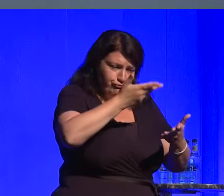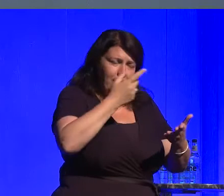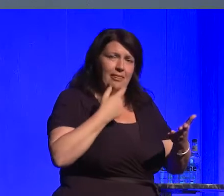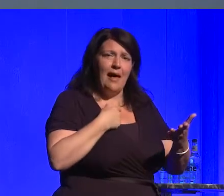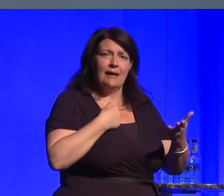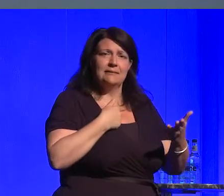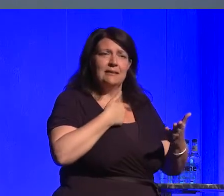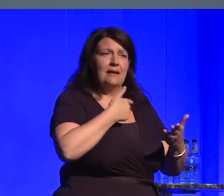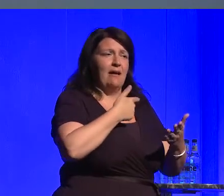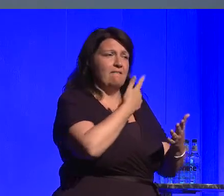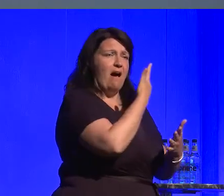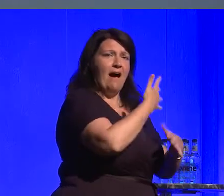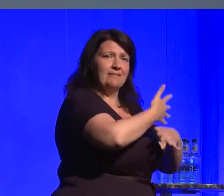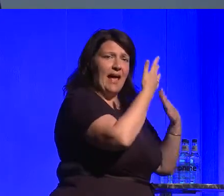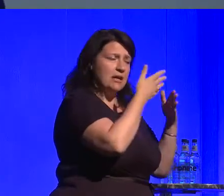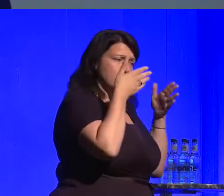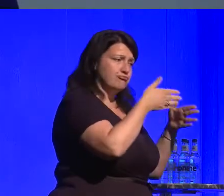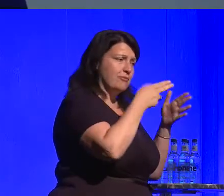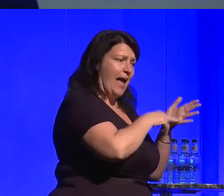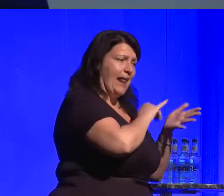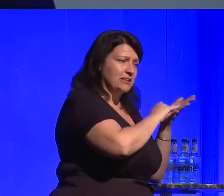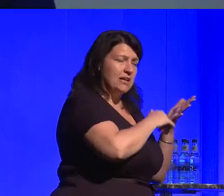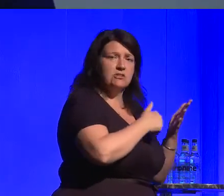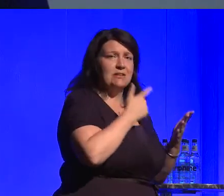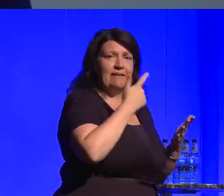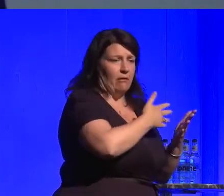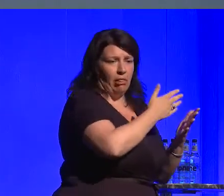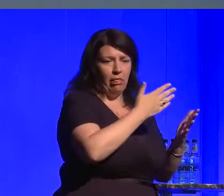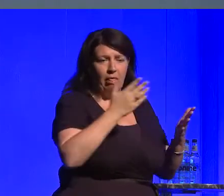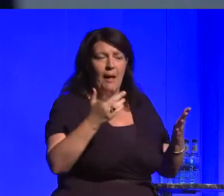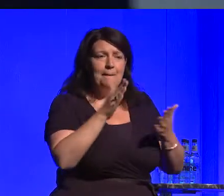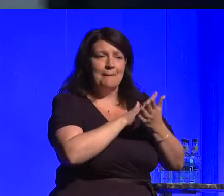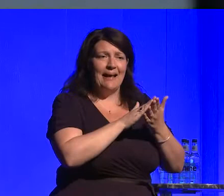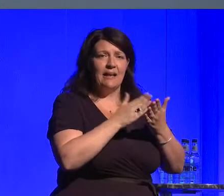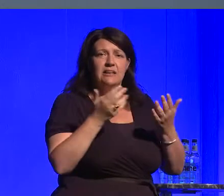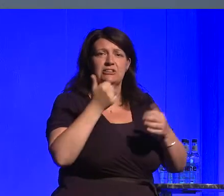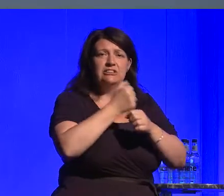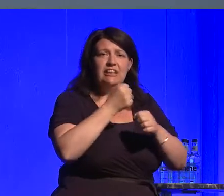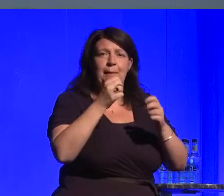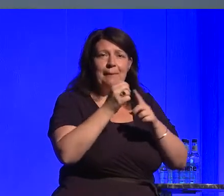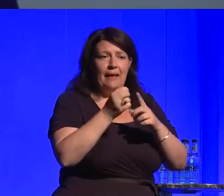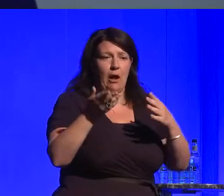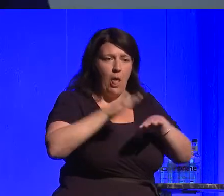on each and every one of those, while GP's surgeries are closed, outpatients clinic echo,